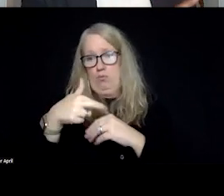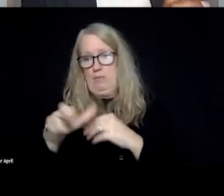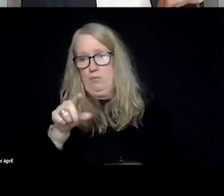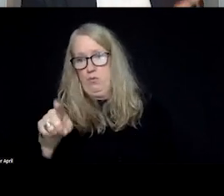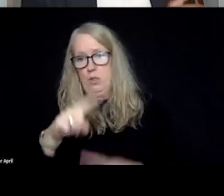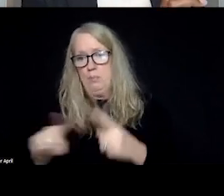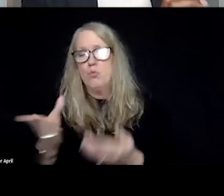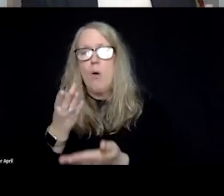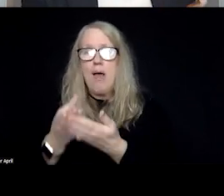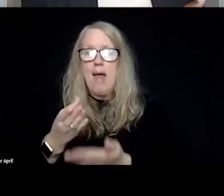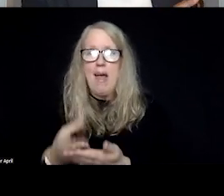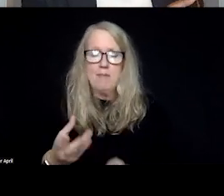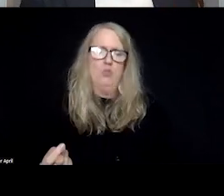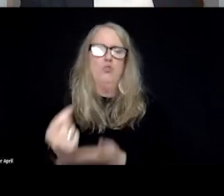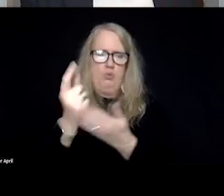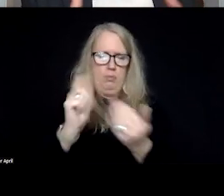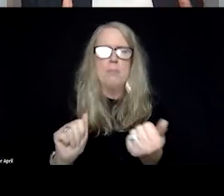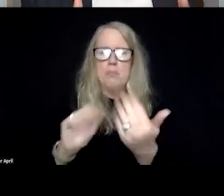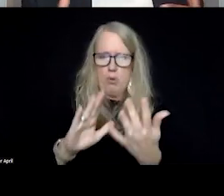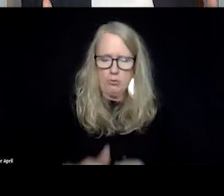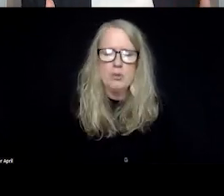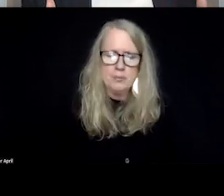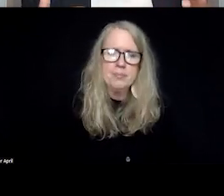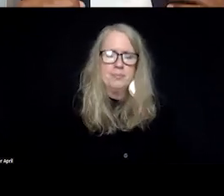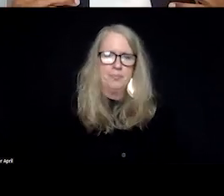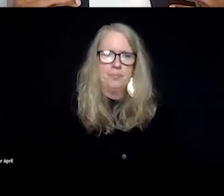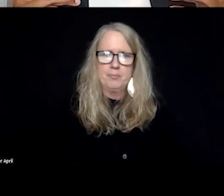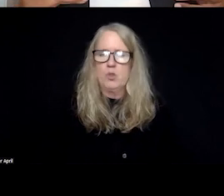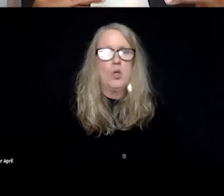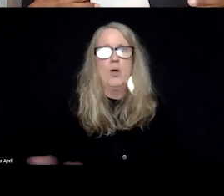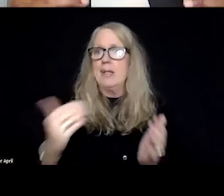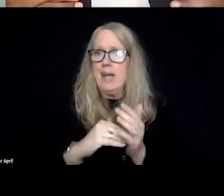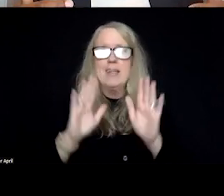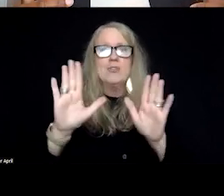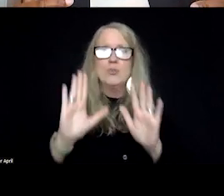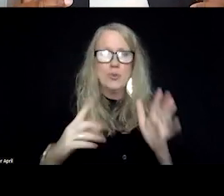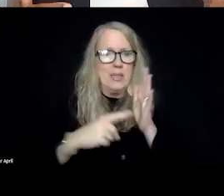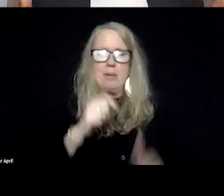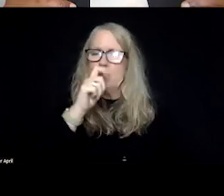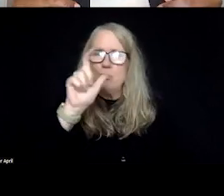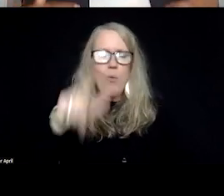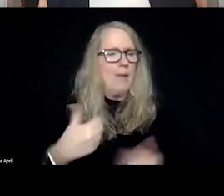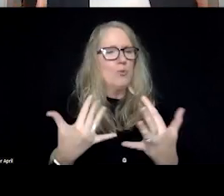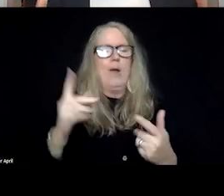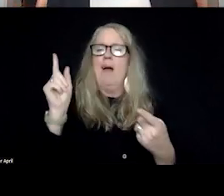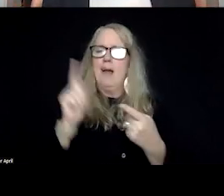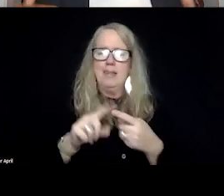BASED APPROACH. WE DON'T HAVE TO WAIT UNTIL PEOPLE ARE IN CRISIS.